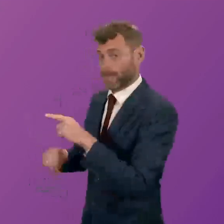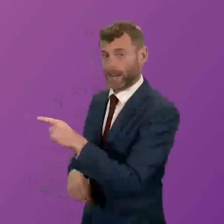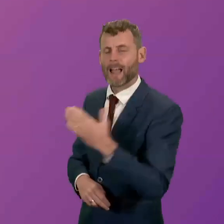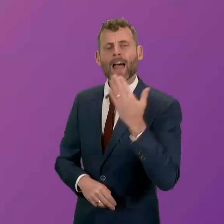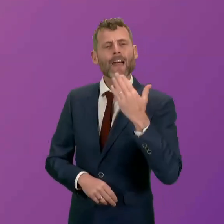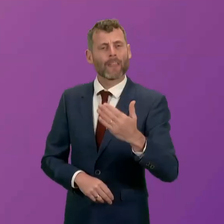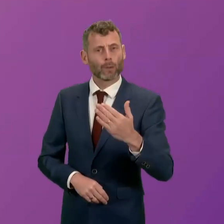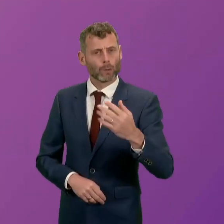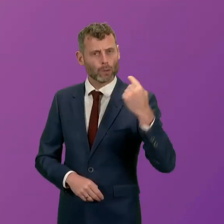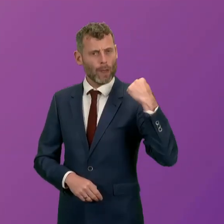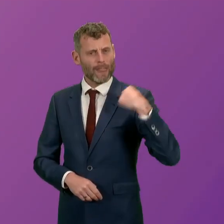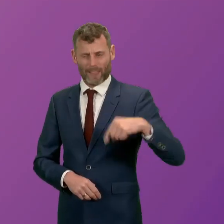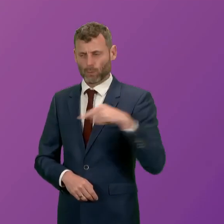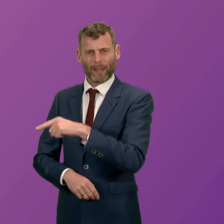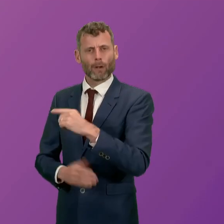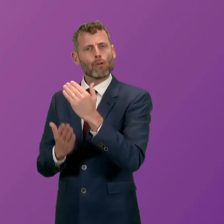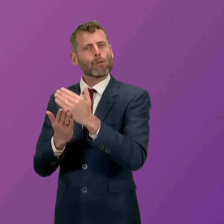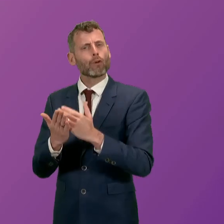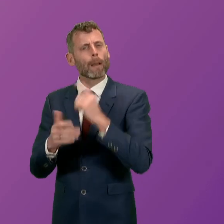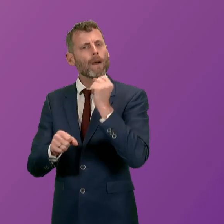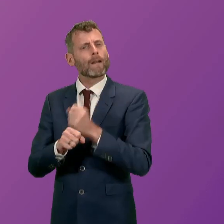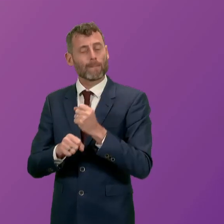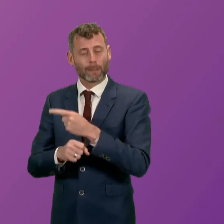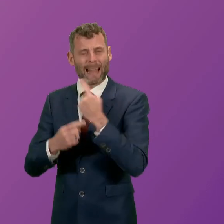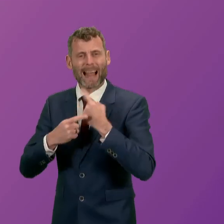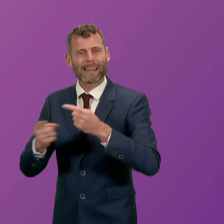This week’s programme for government promises to deliver 100,000 more